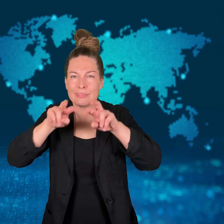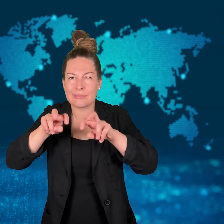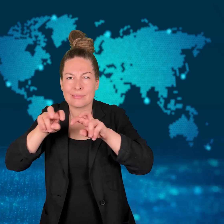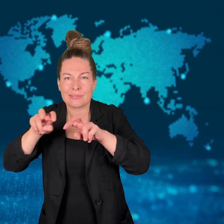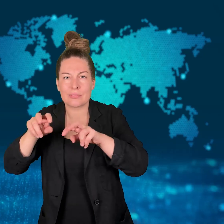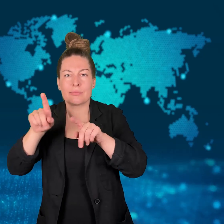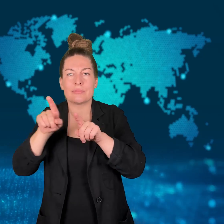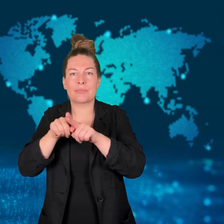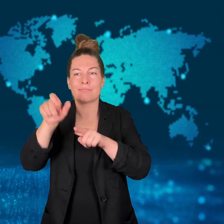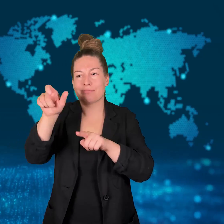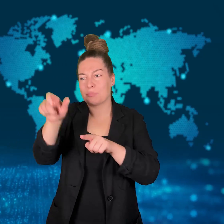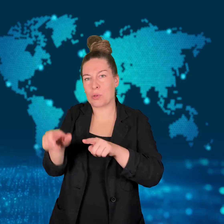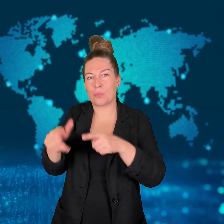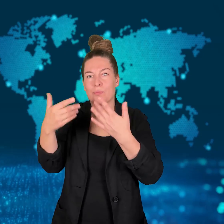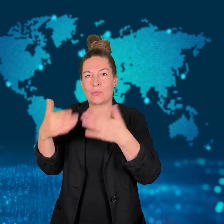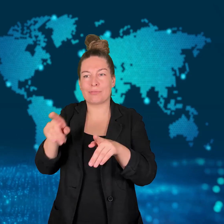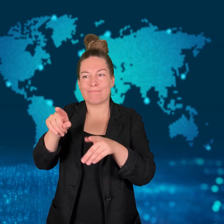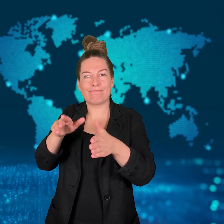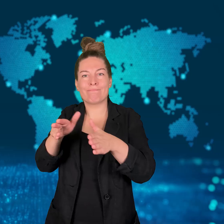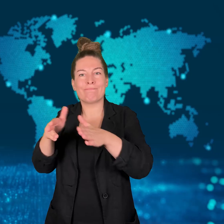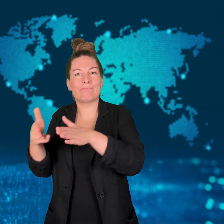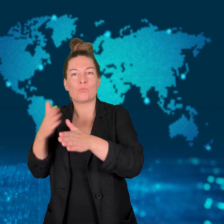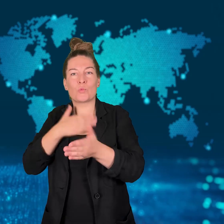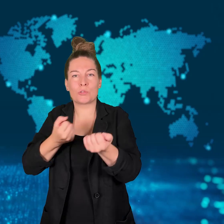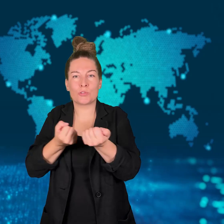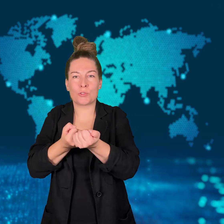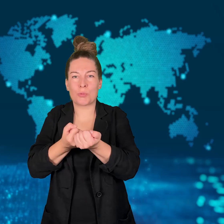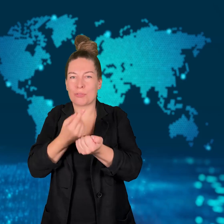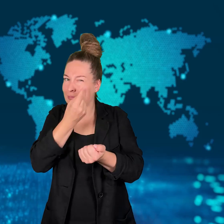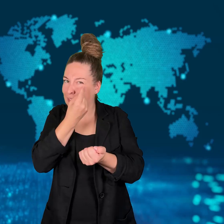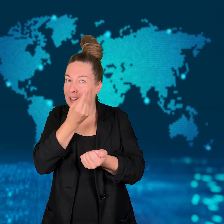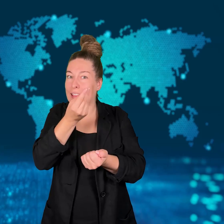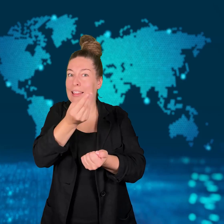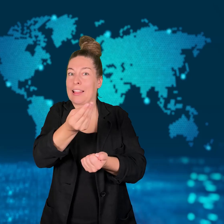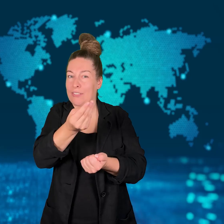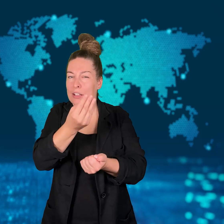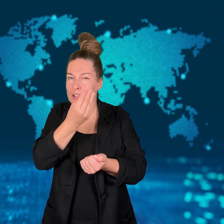may eventually happen as well.